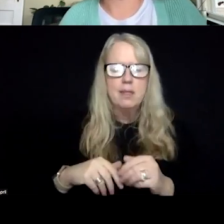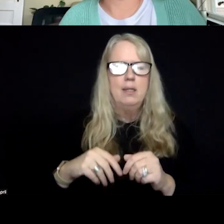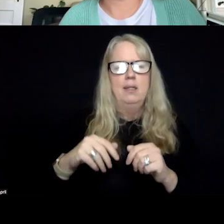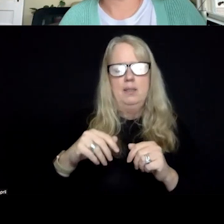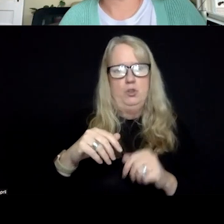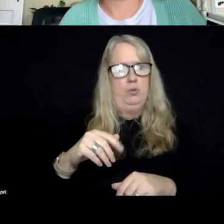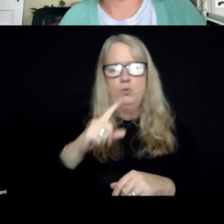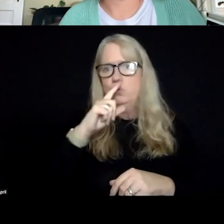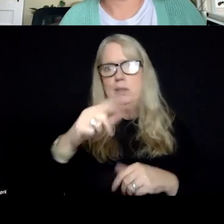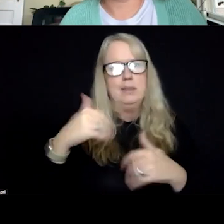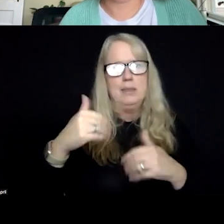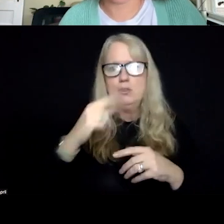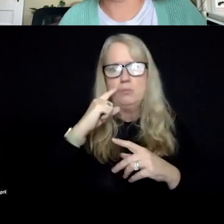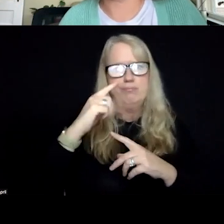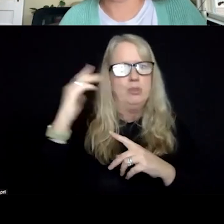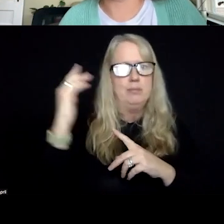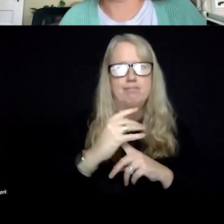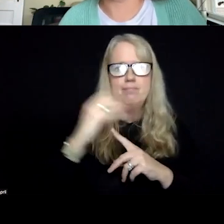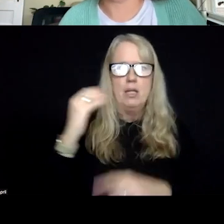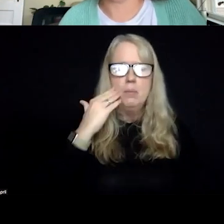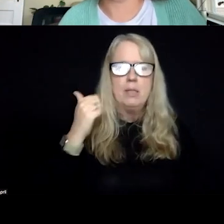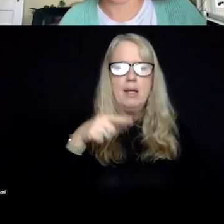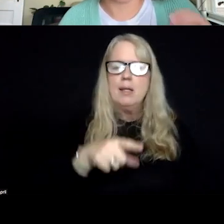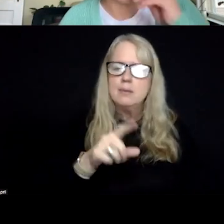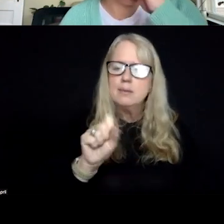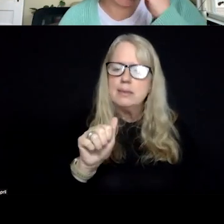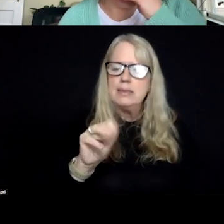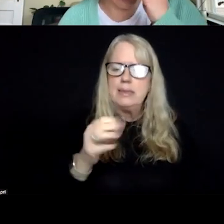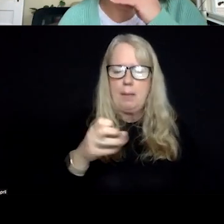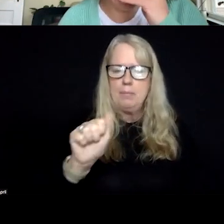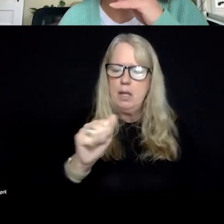INCREDIBLE BY BECAUSE SAMHSA MADE IT A HUGE PRIORITY AND